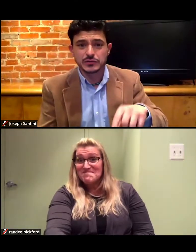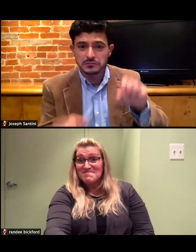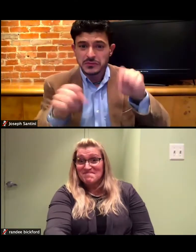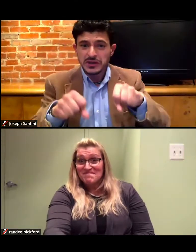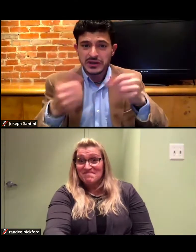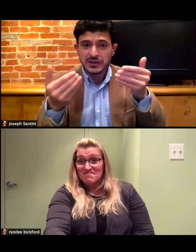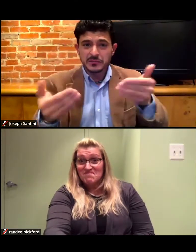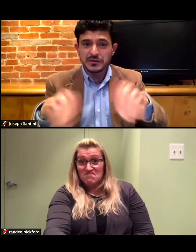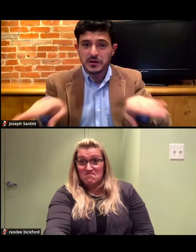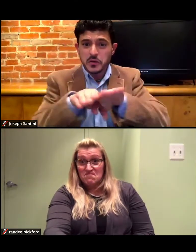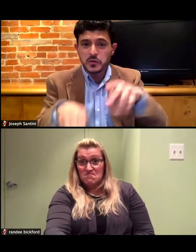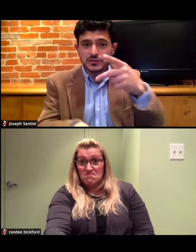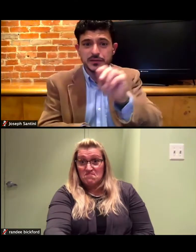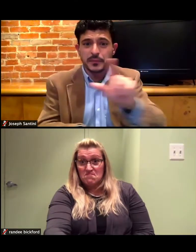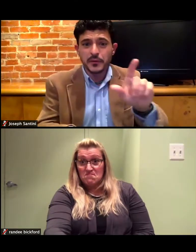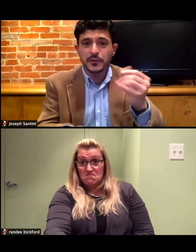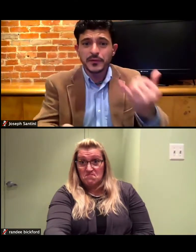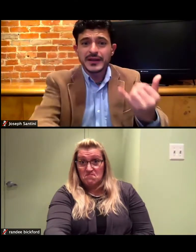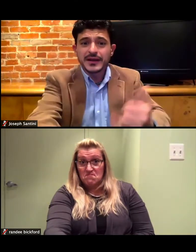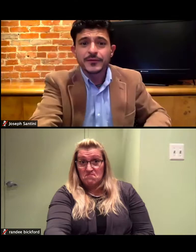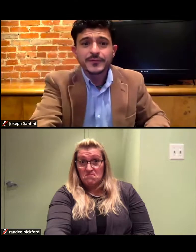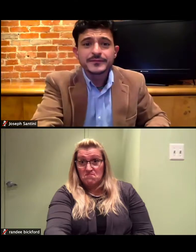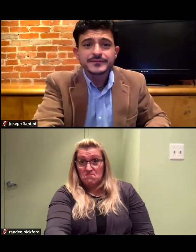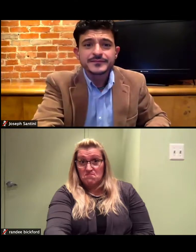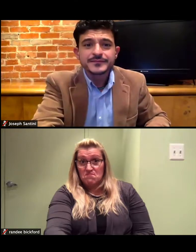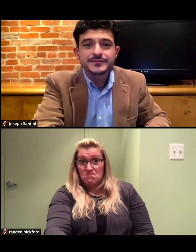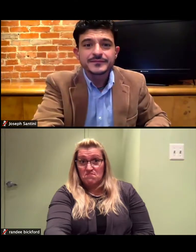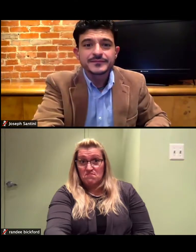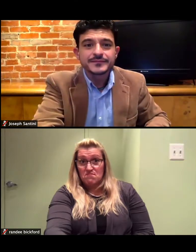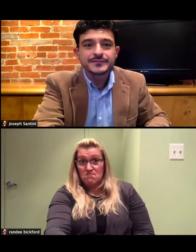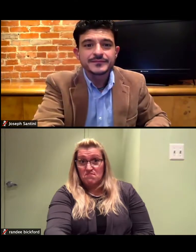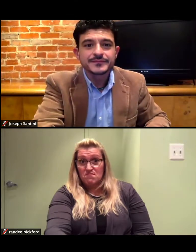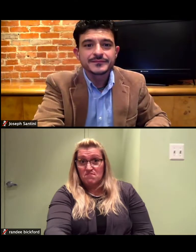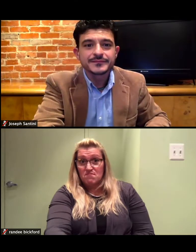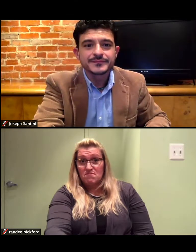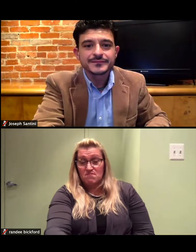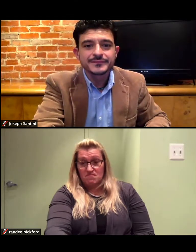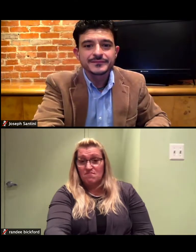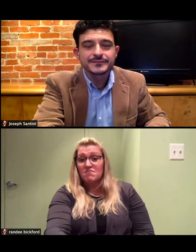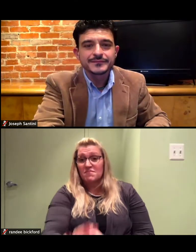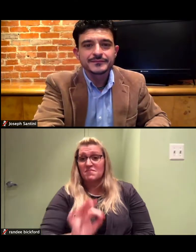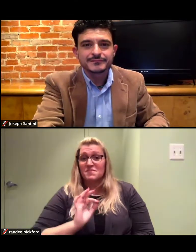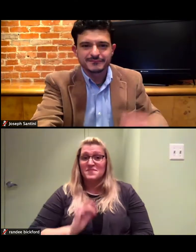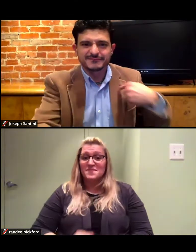It seems we have 11 out of 13 people answer. Okay, I'm gonna go ahead and close the poll at this time.